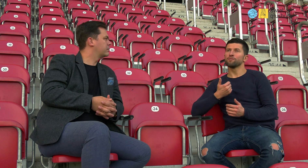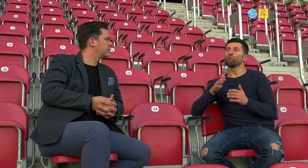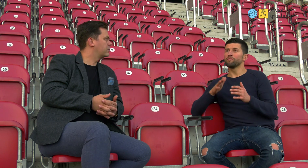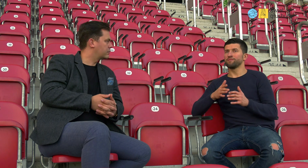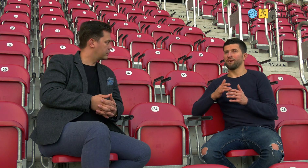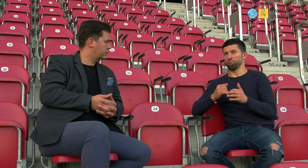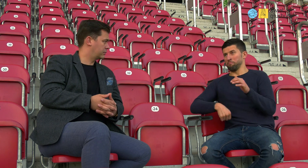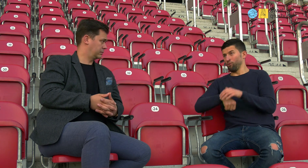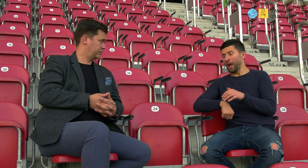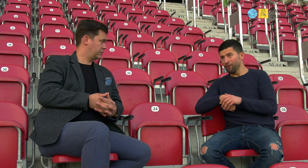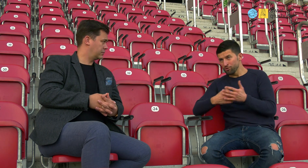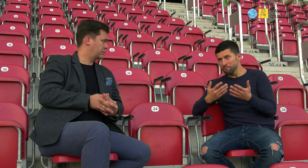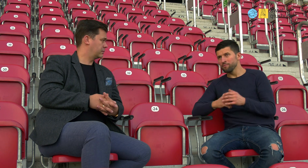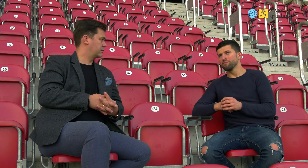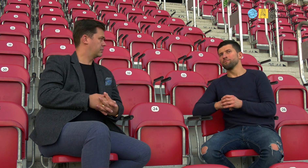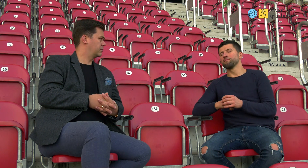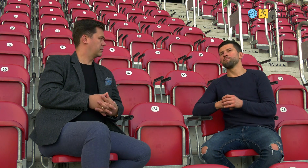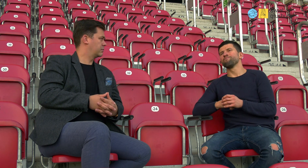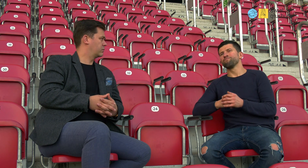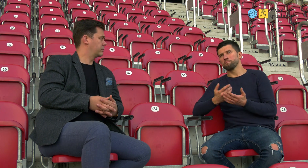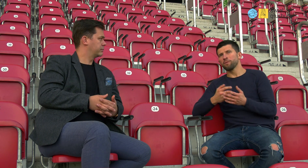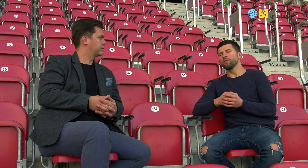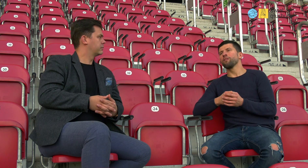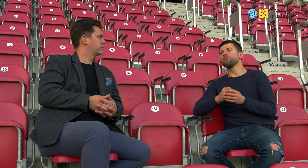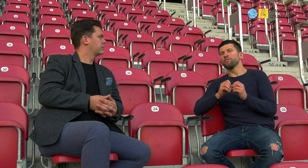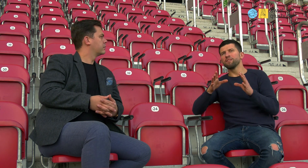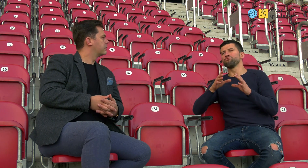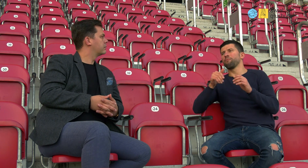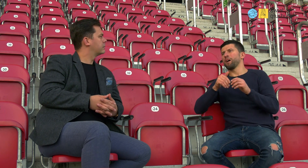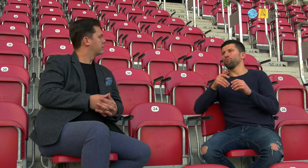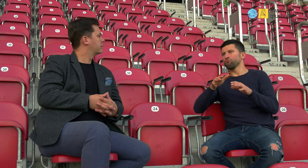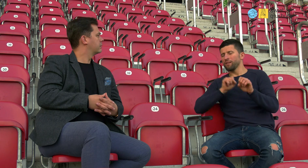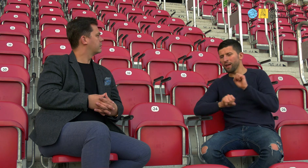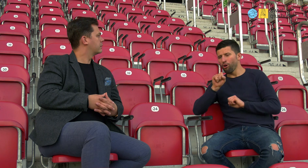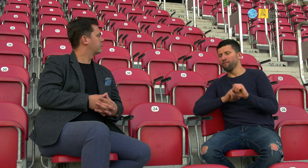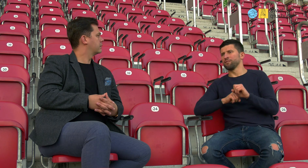To become a footballer, you have to train a lot,